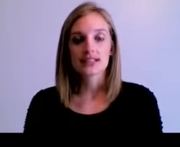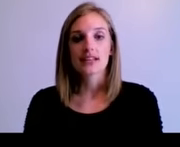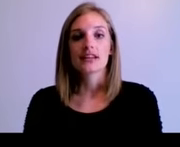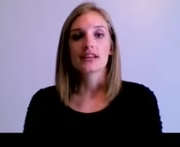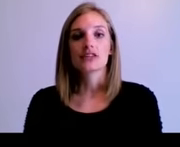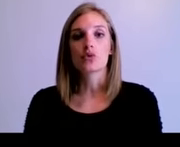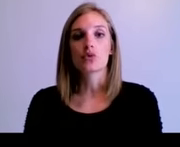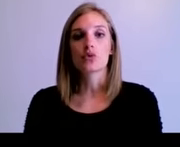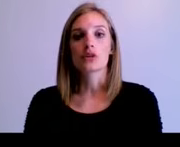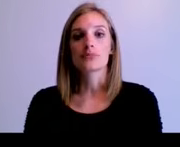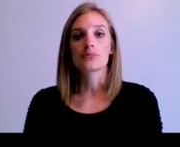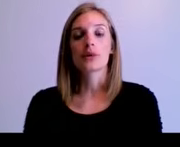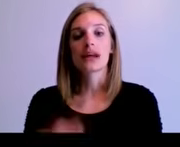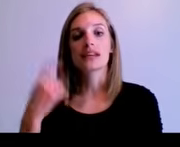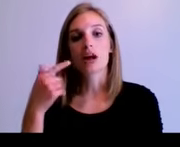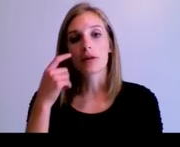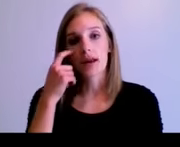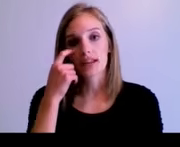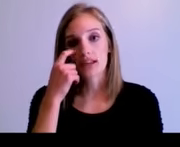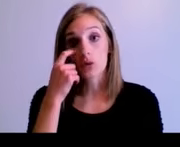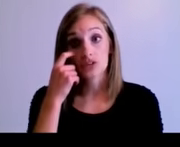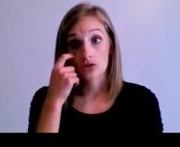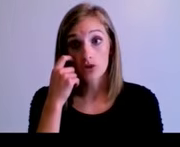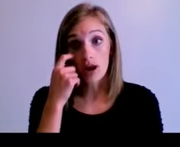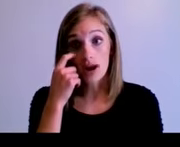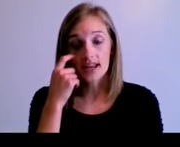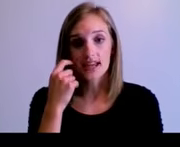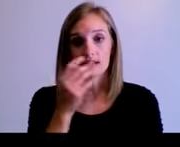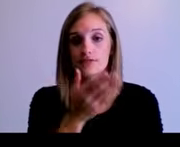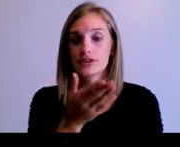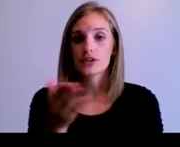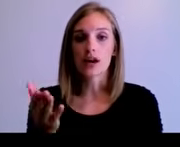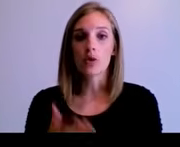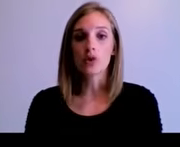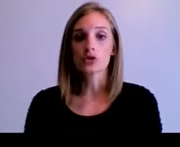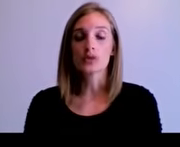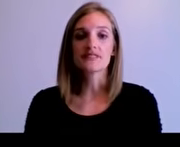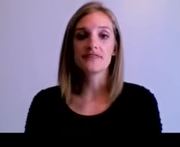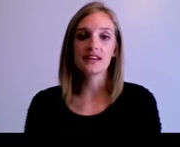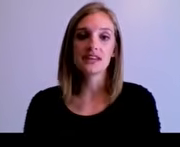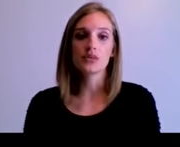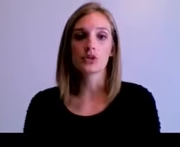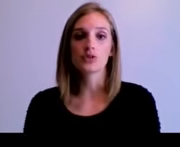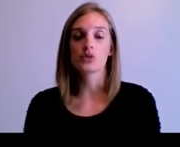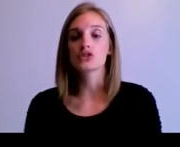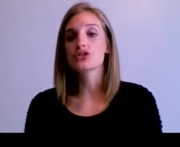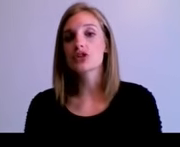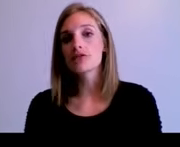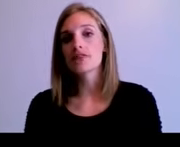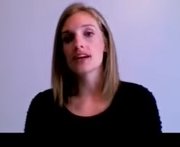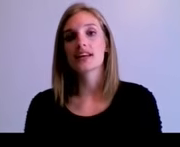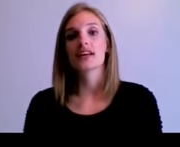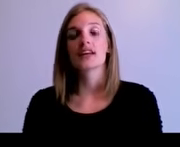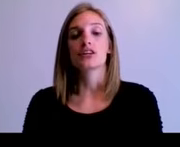Your brain is automatically going to try and figure out which ones fit and which ones don't fit.